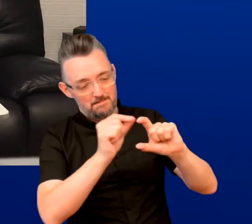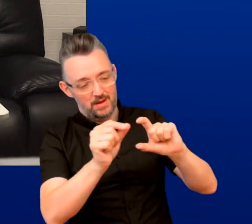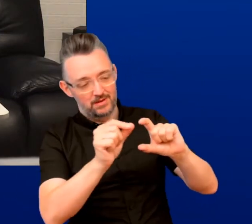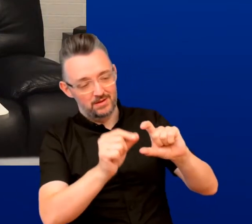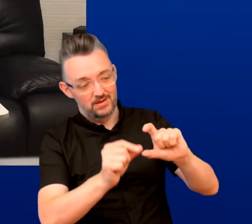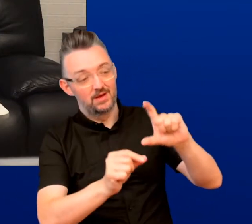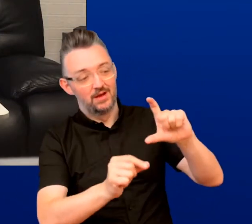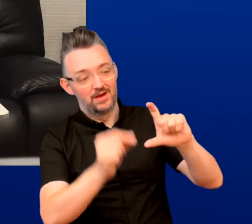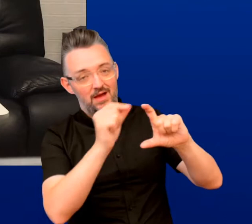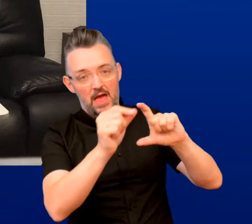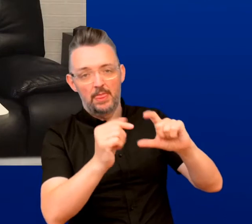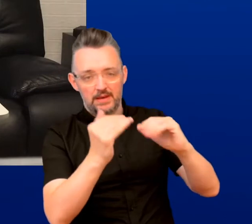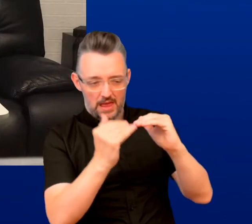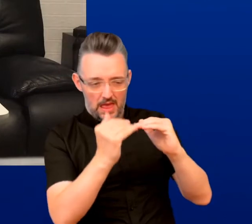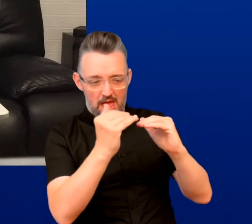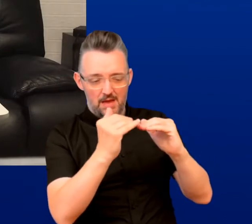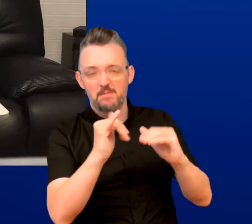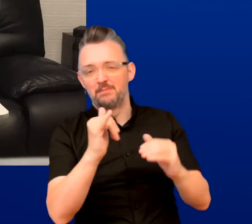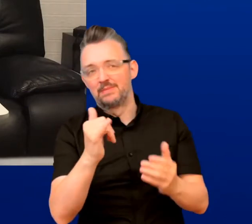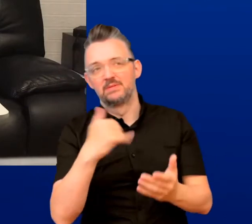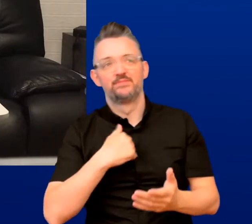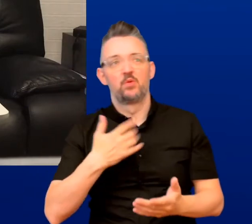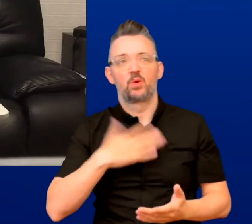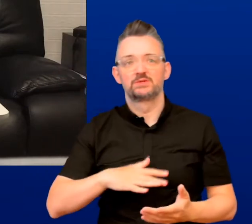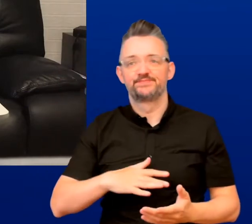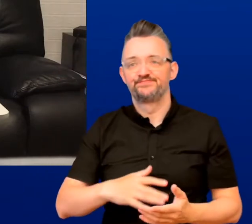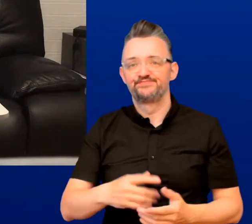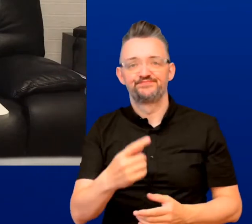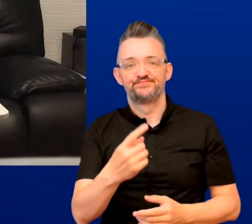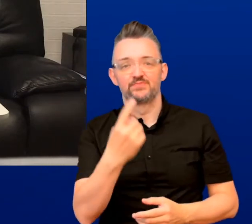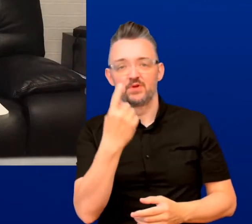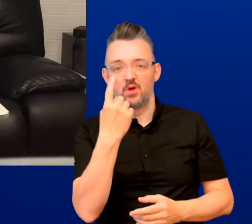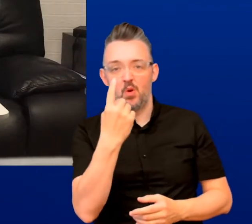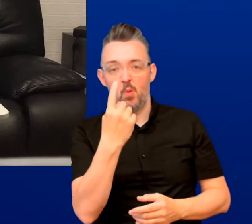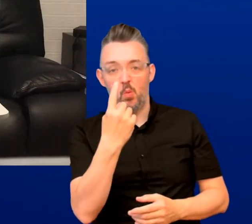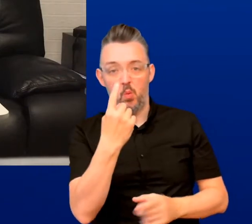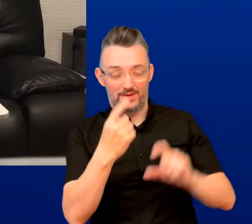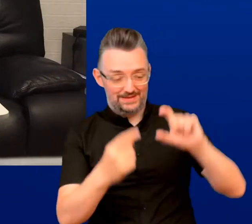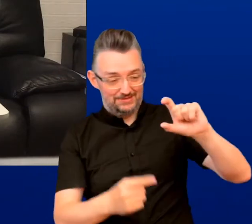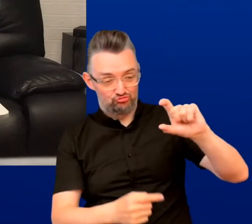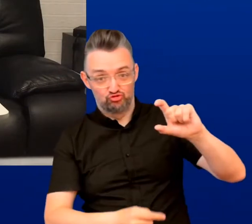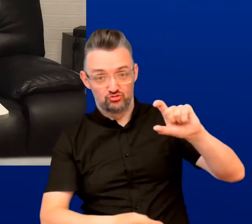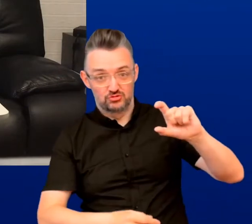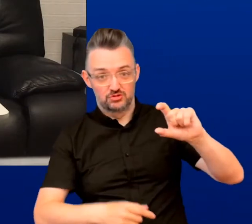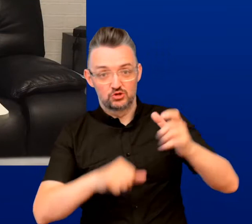So, if I just want to measure one inch worth of glue and water in